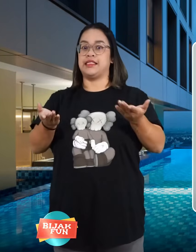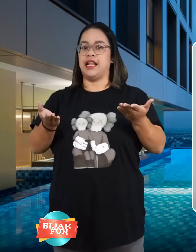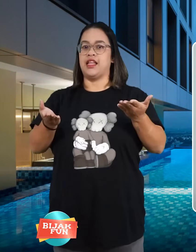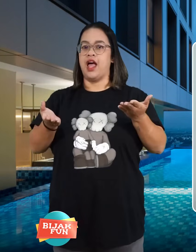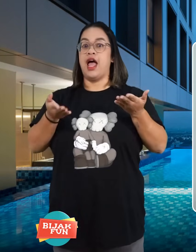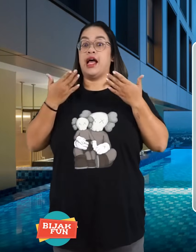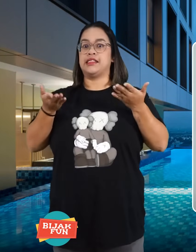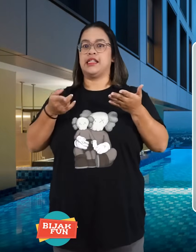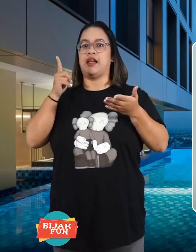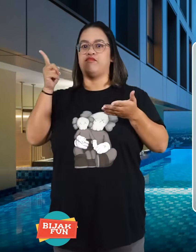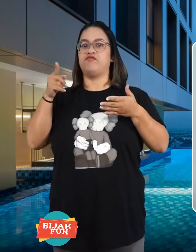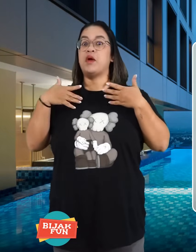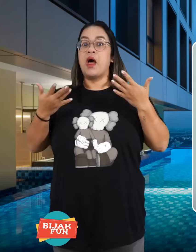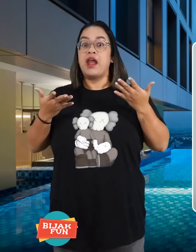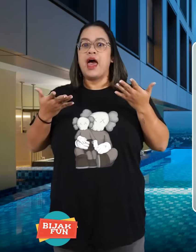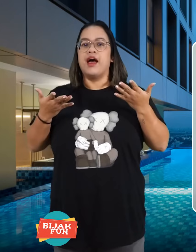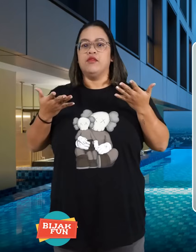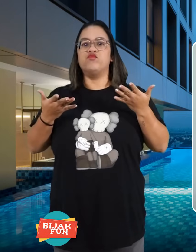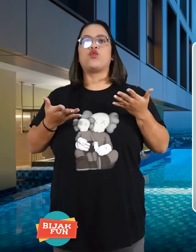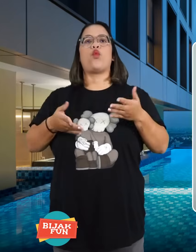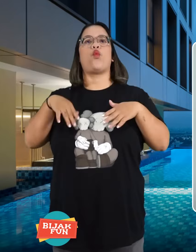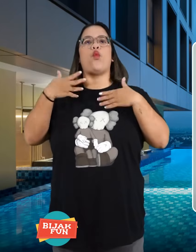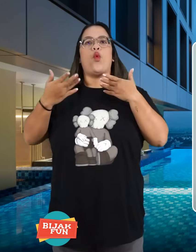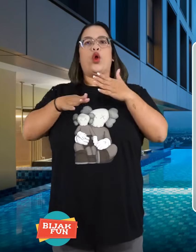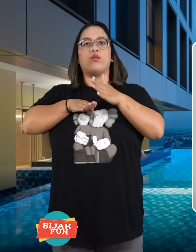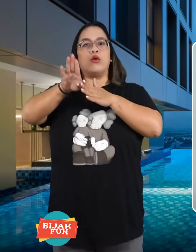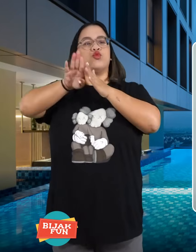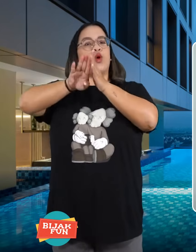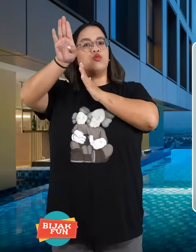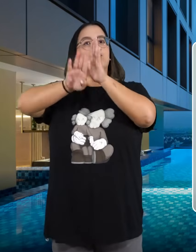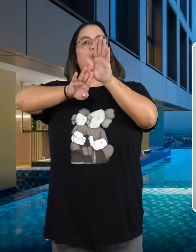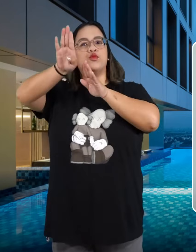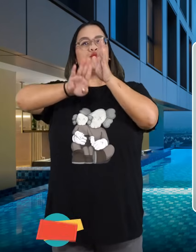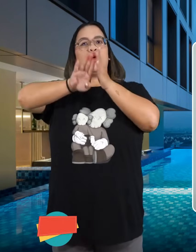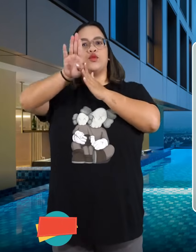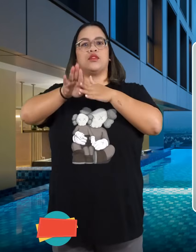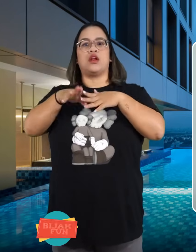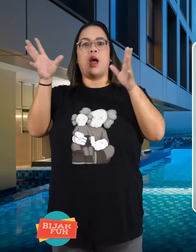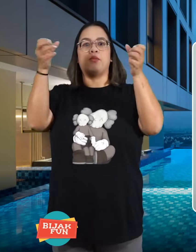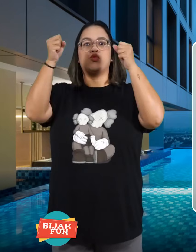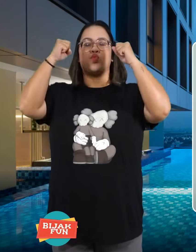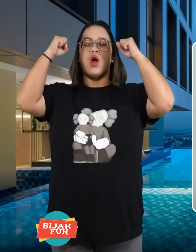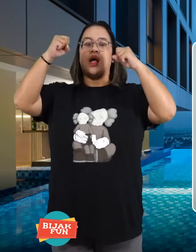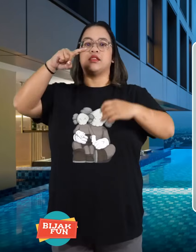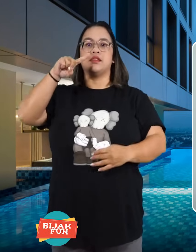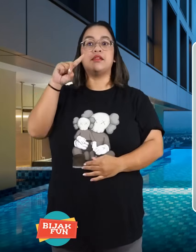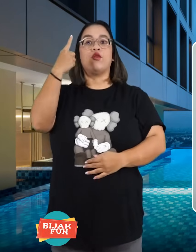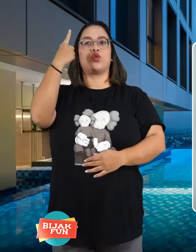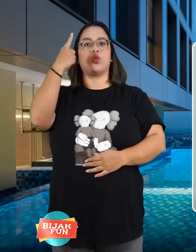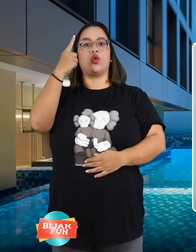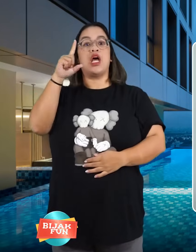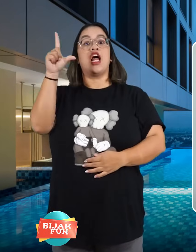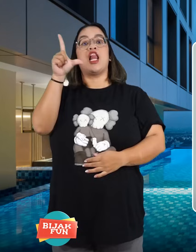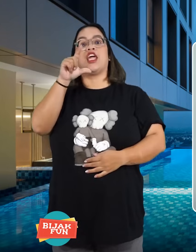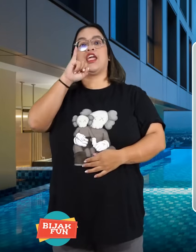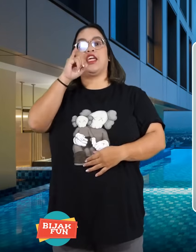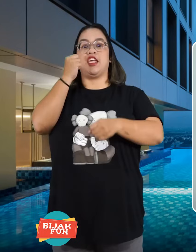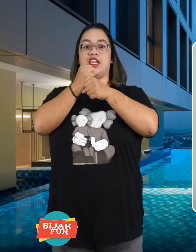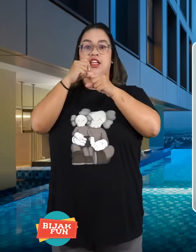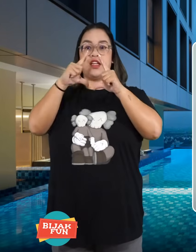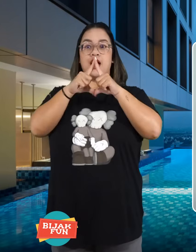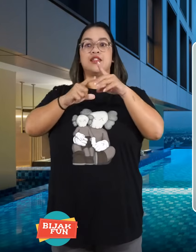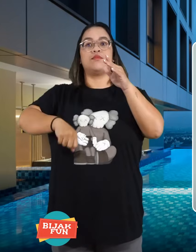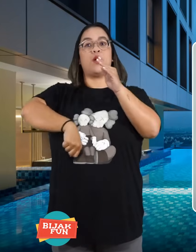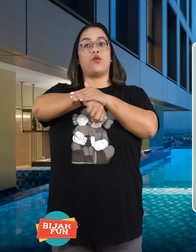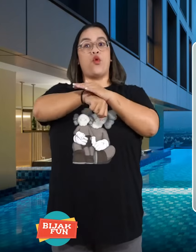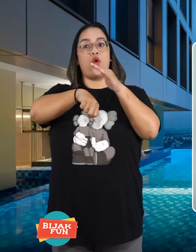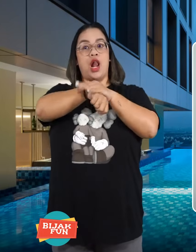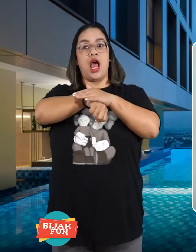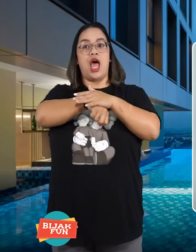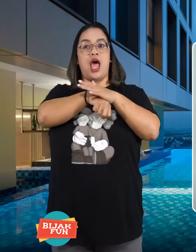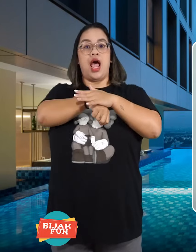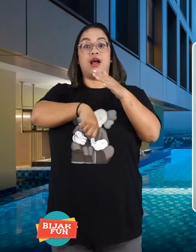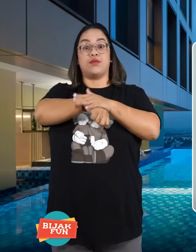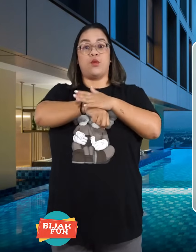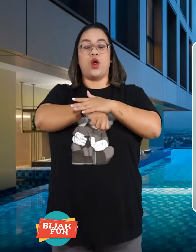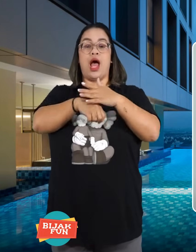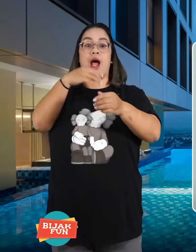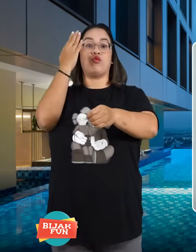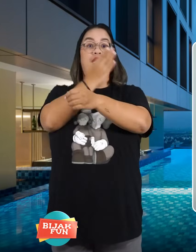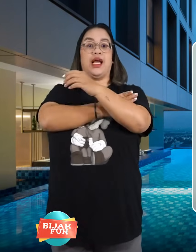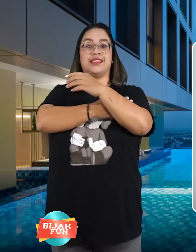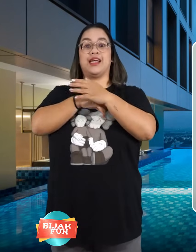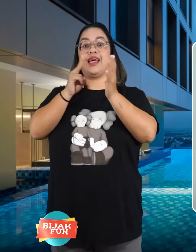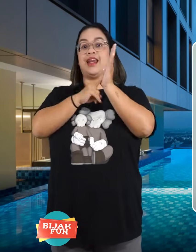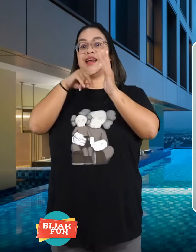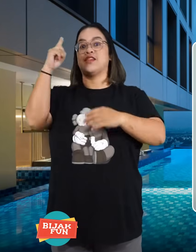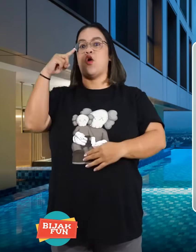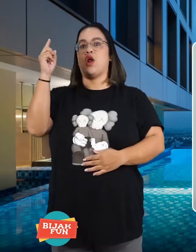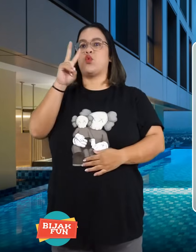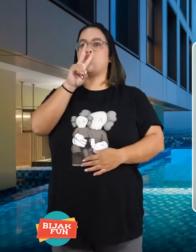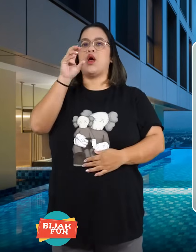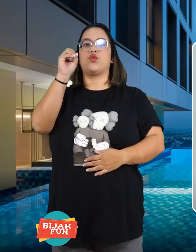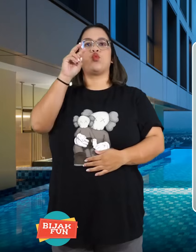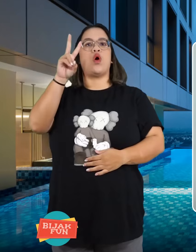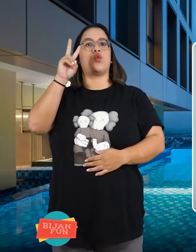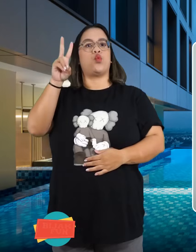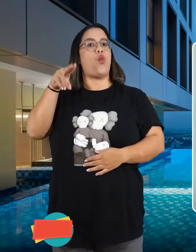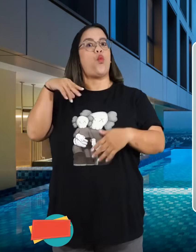His good results continued to increase, he won 1st place in the League National Amputee Football in 2022,